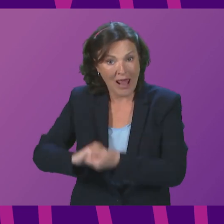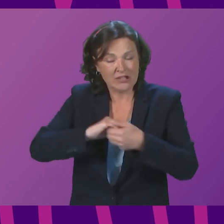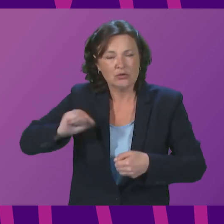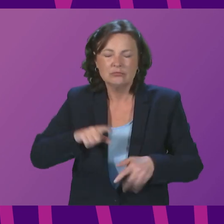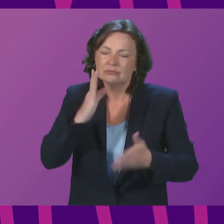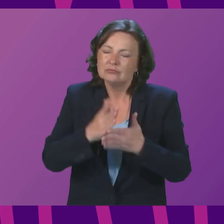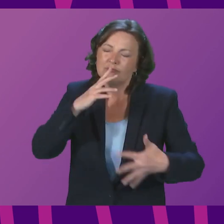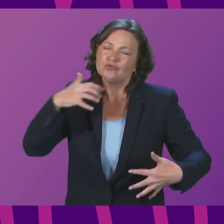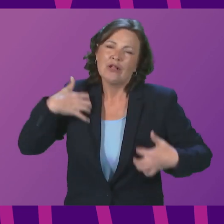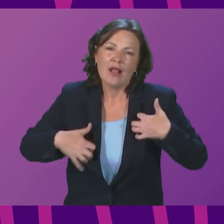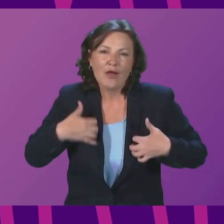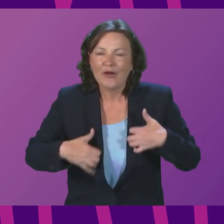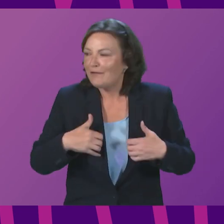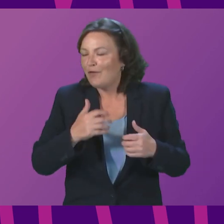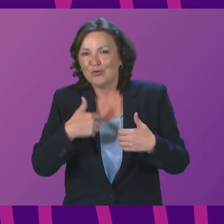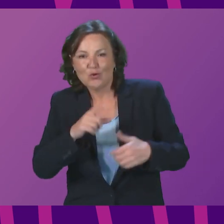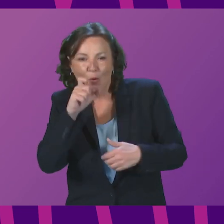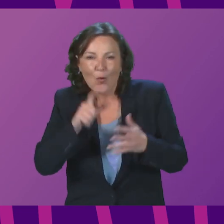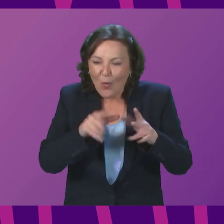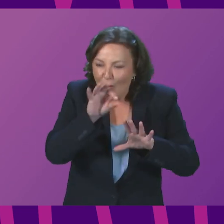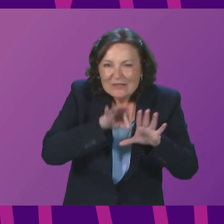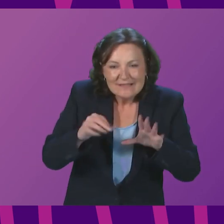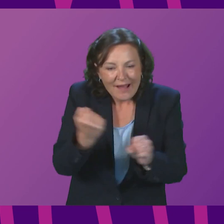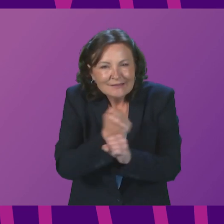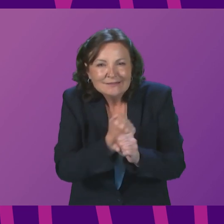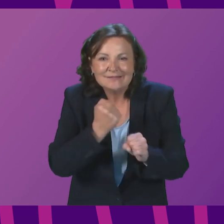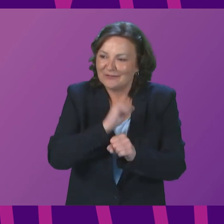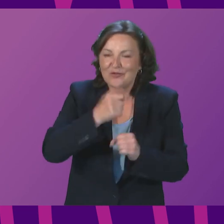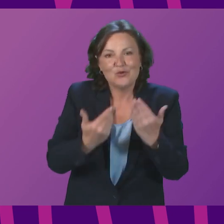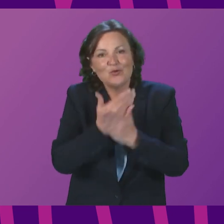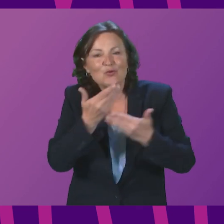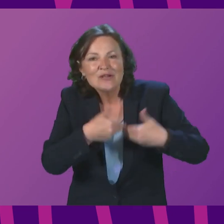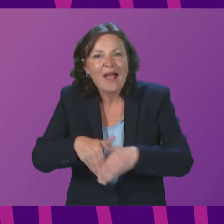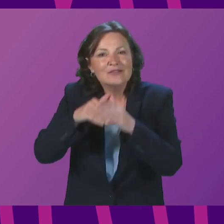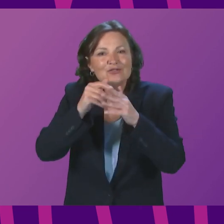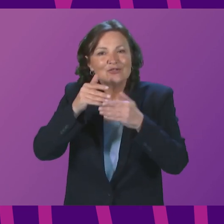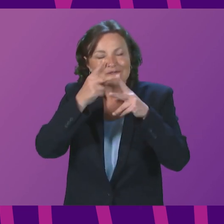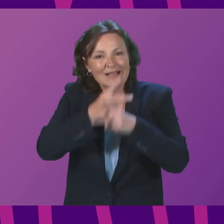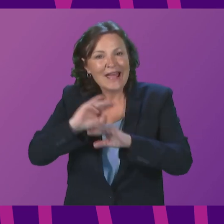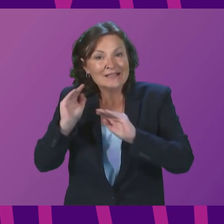“Really looking forward to the co-design of the national care service”. The coalition of carers in Scotland said that the introduction of the